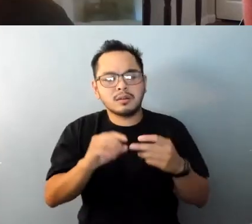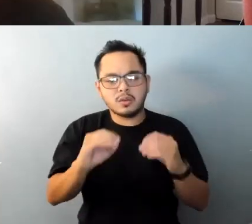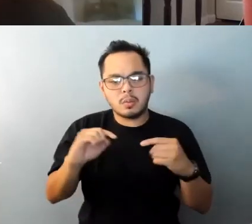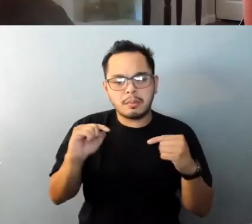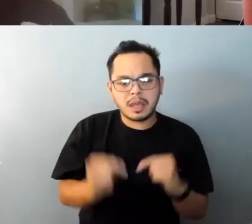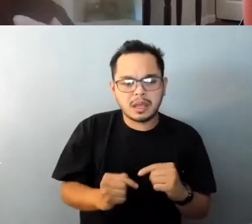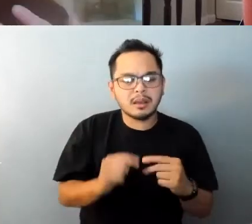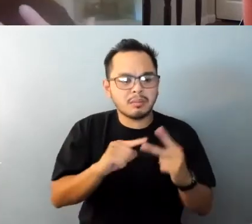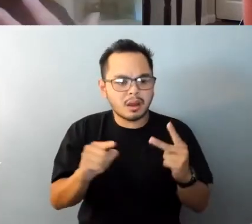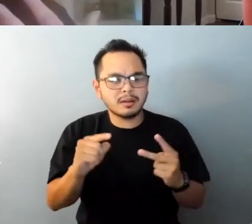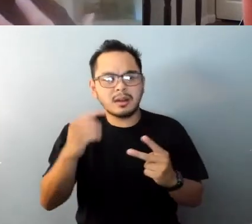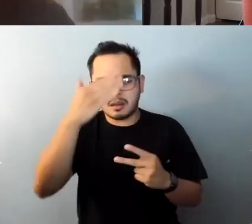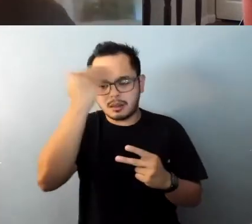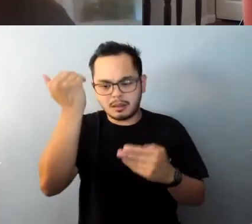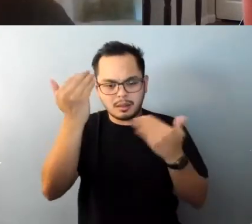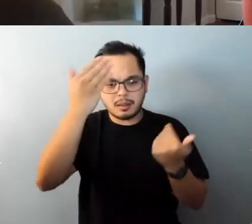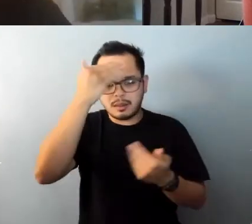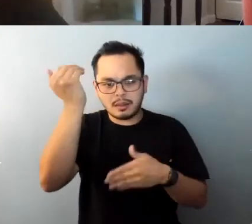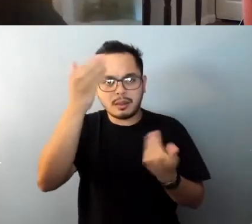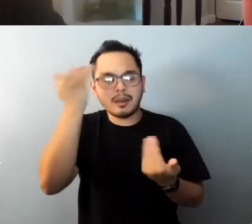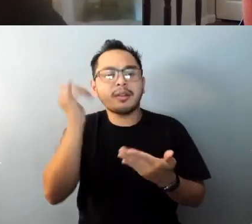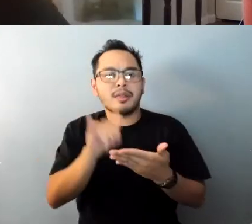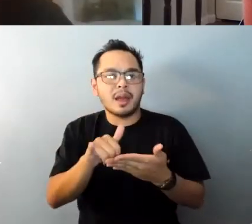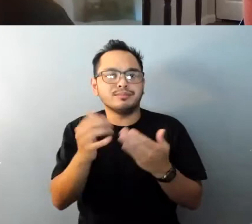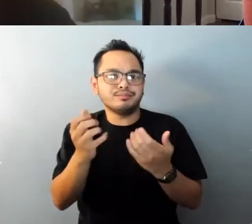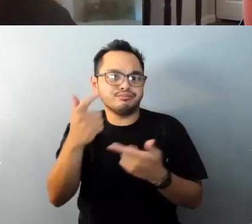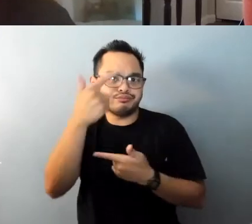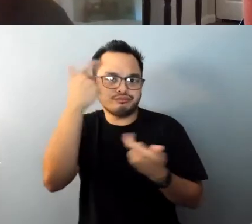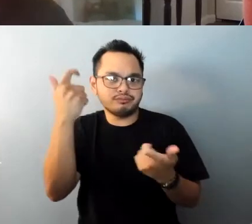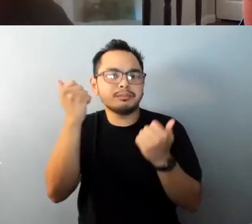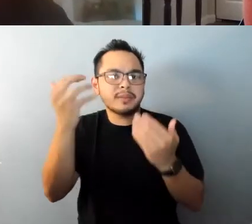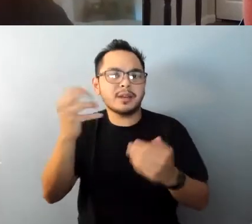And that was deeply distressing and deeply traumatizing in a way that they had no tools